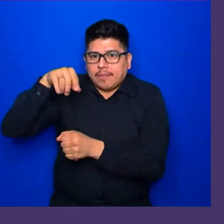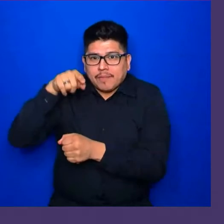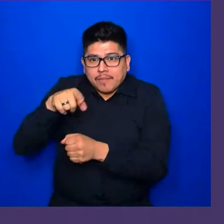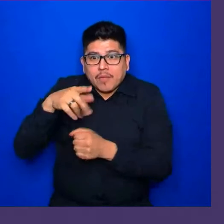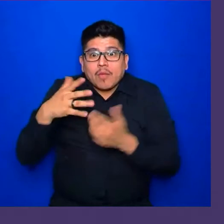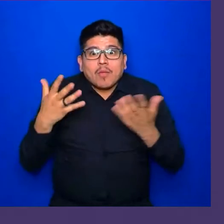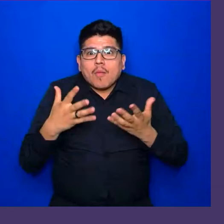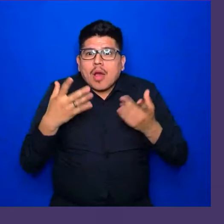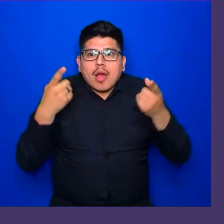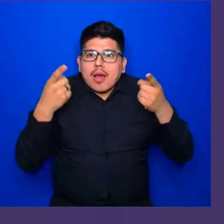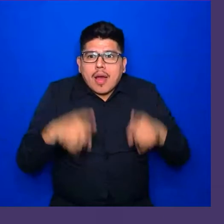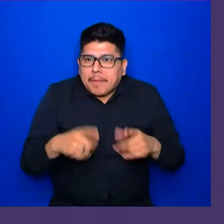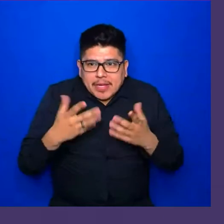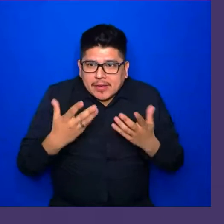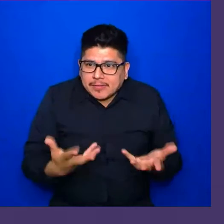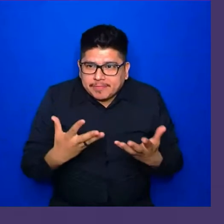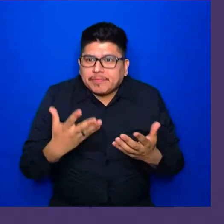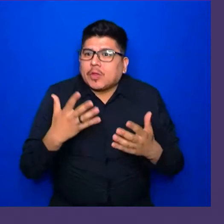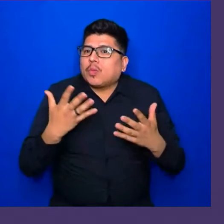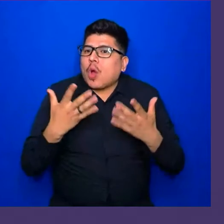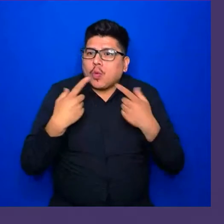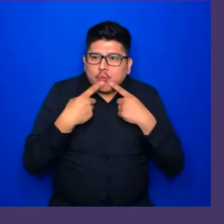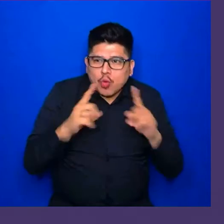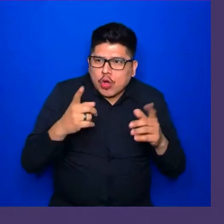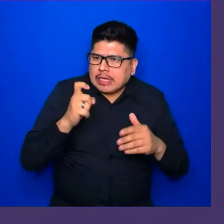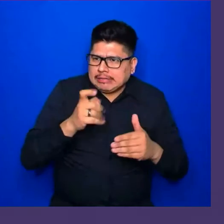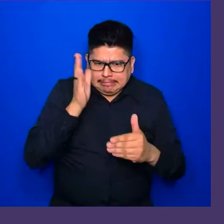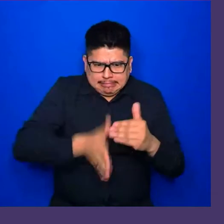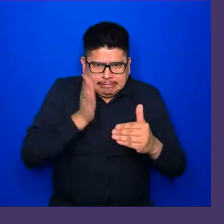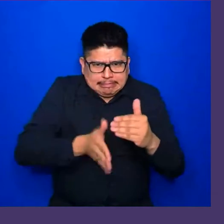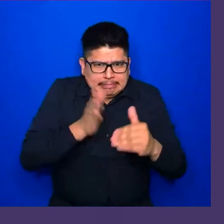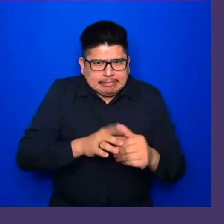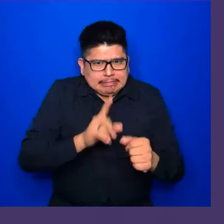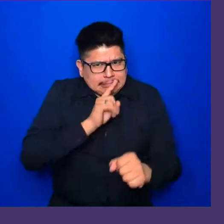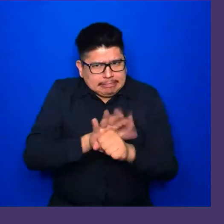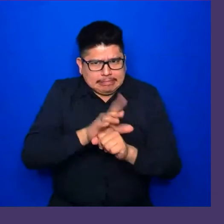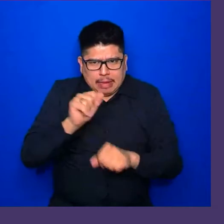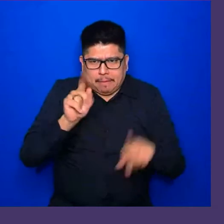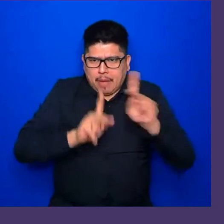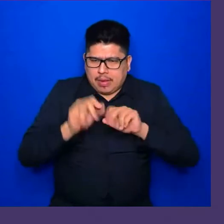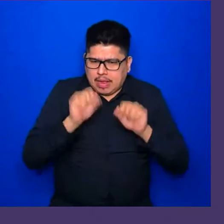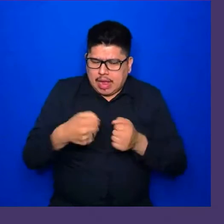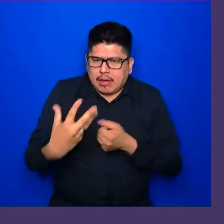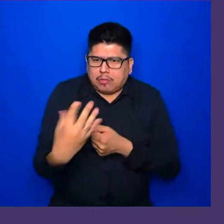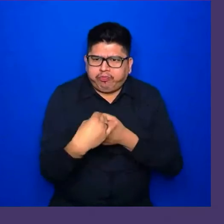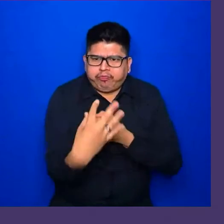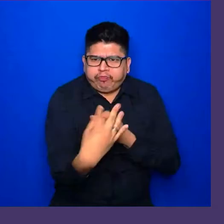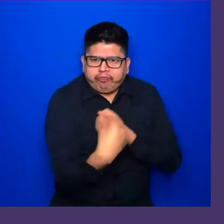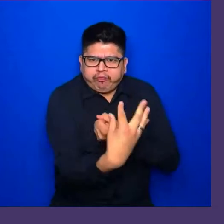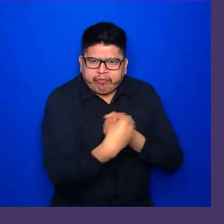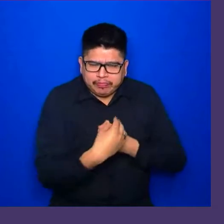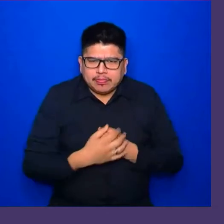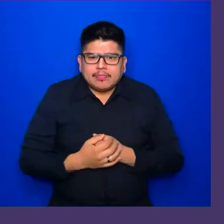done to ensure disabled people can engage? Sara Minkara: Yeah, totally. For the past couple of years,